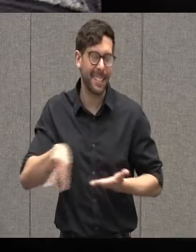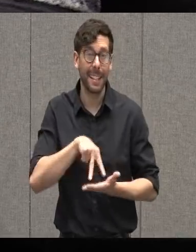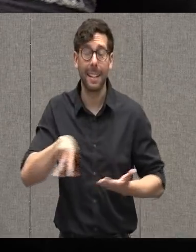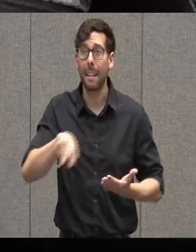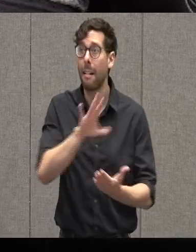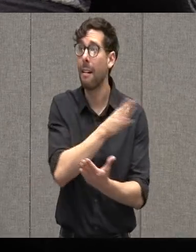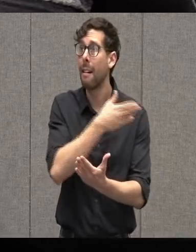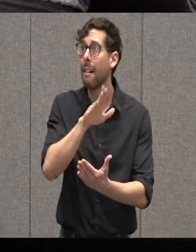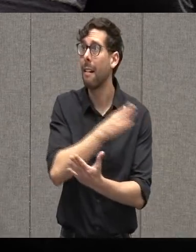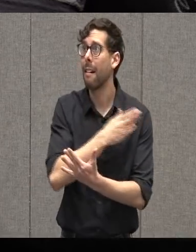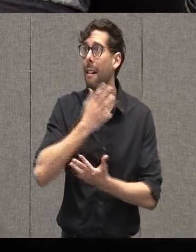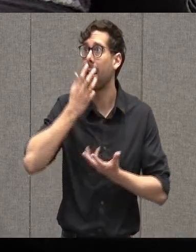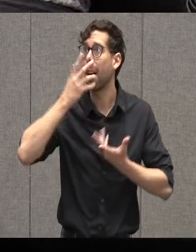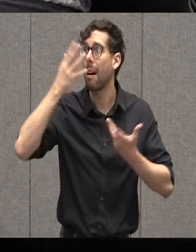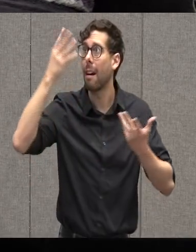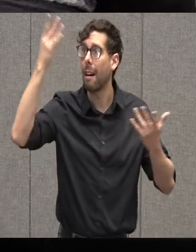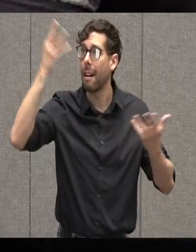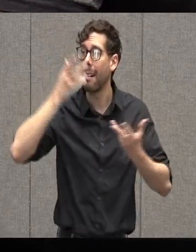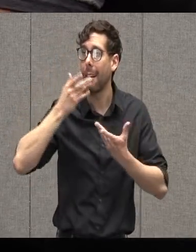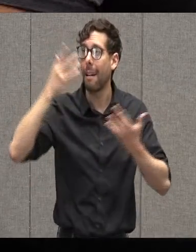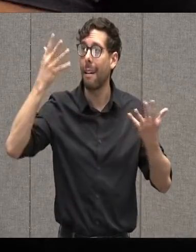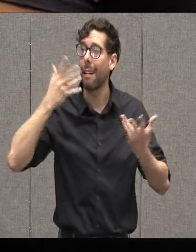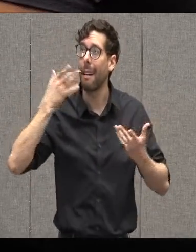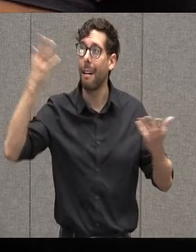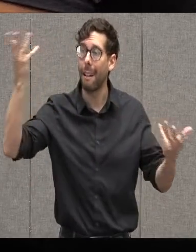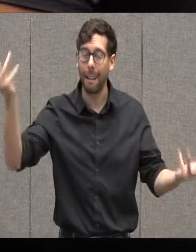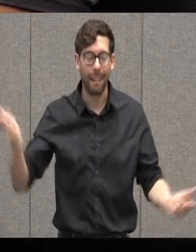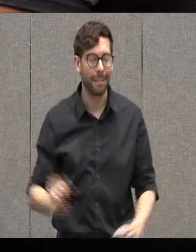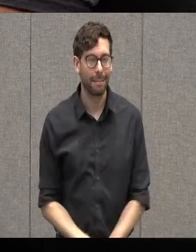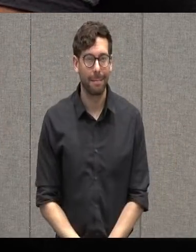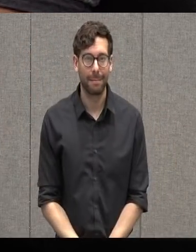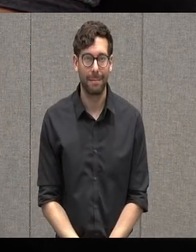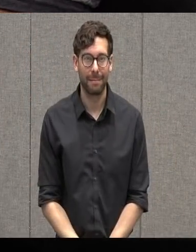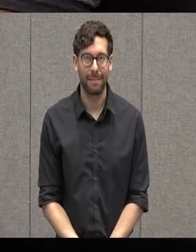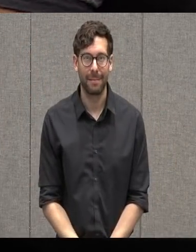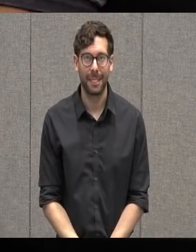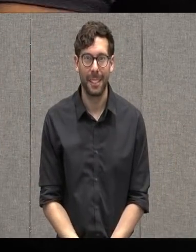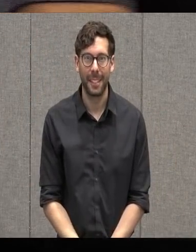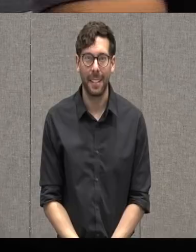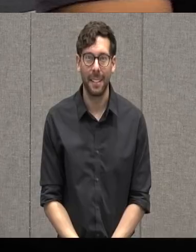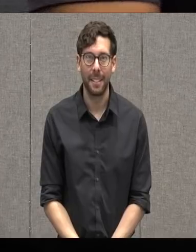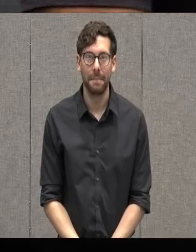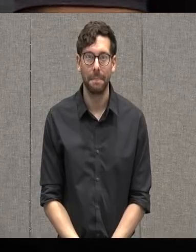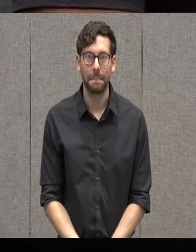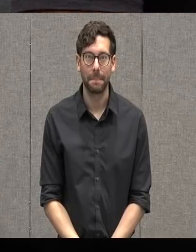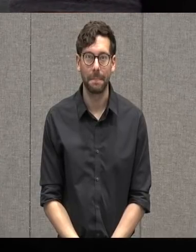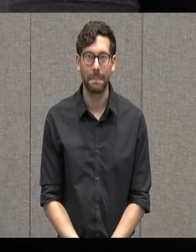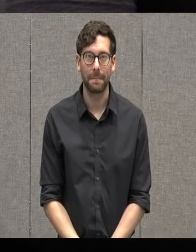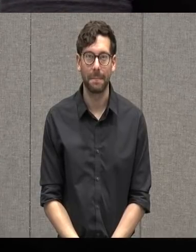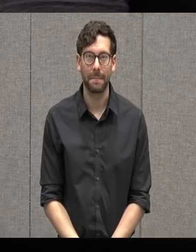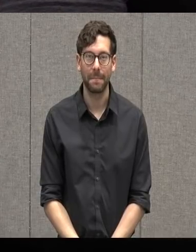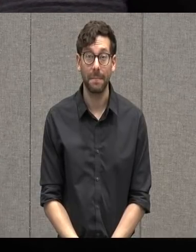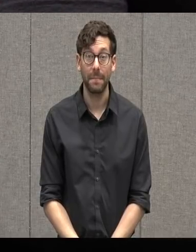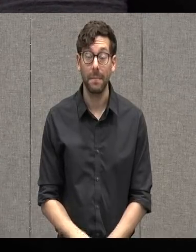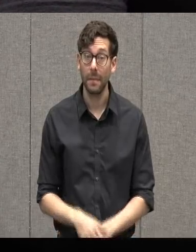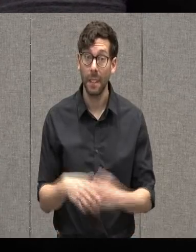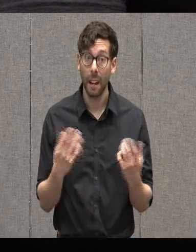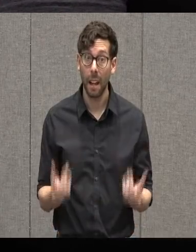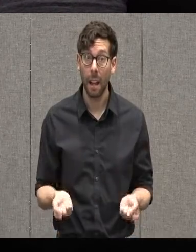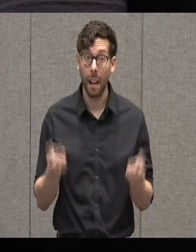La, la, la, la, la, la, la, la, la, la How many monsters are there now?